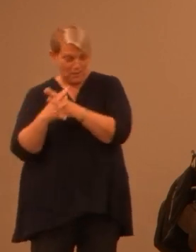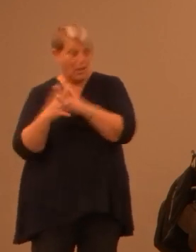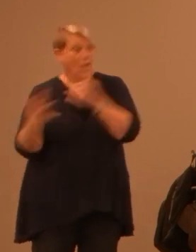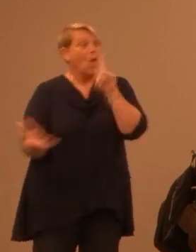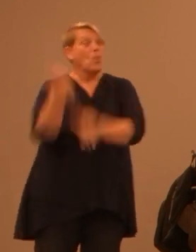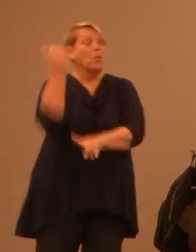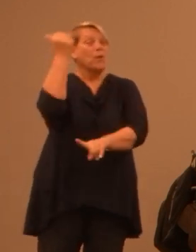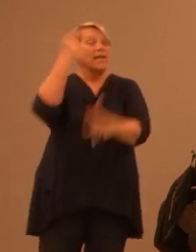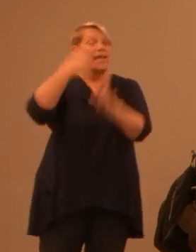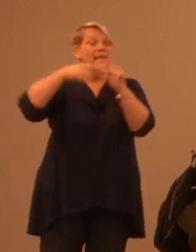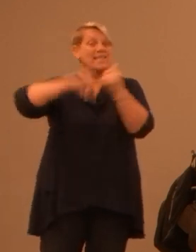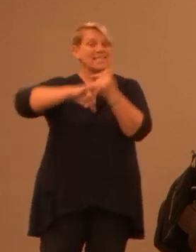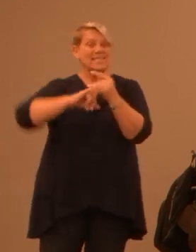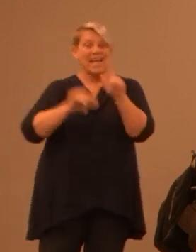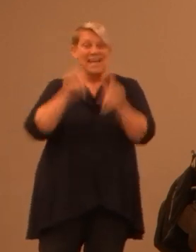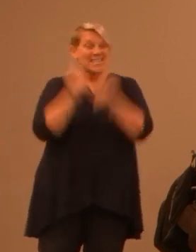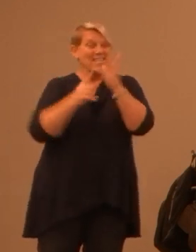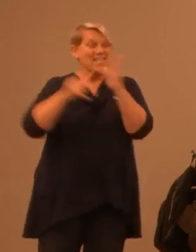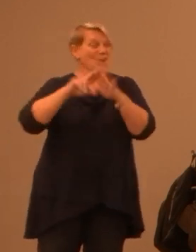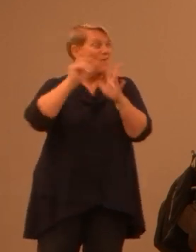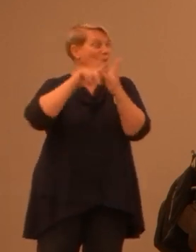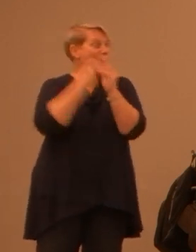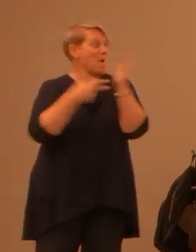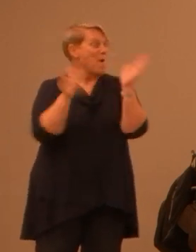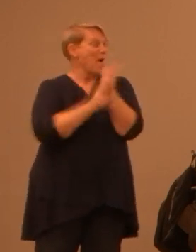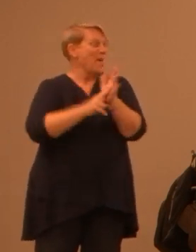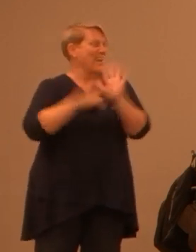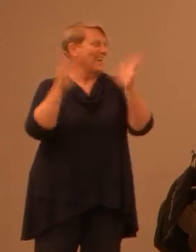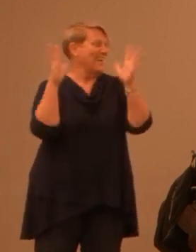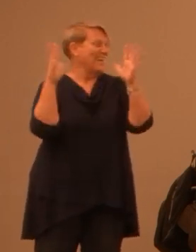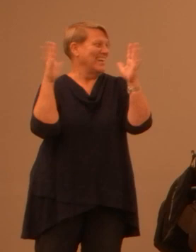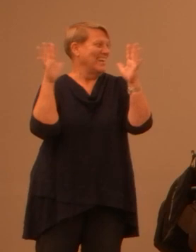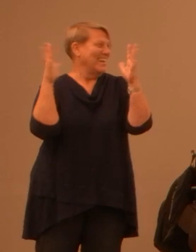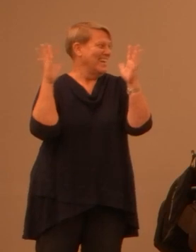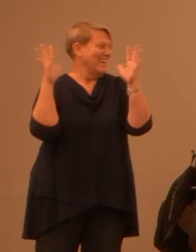winner is City of Cockburn. Come on down.